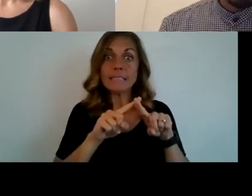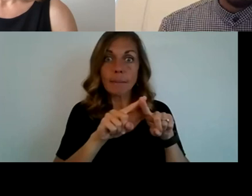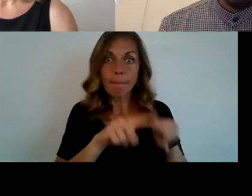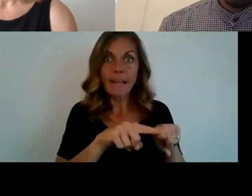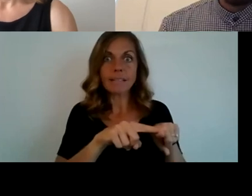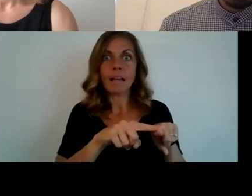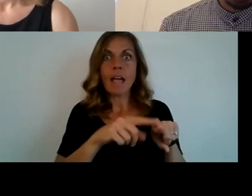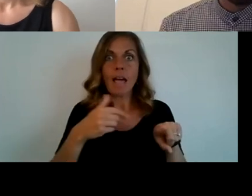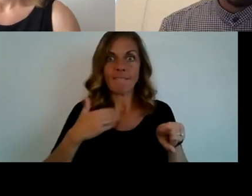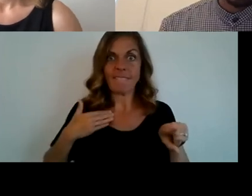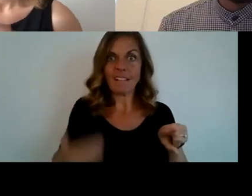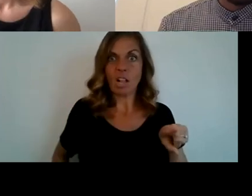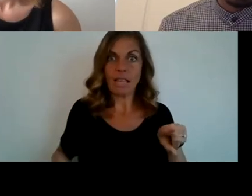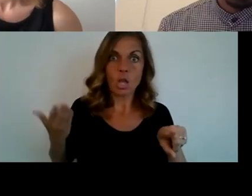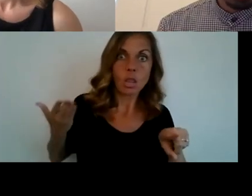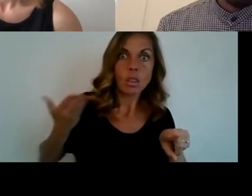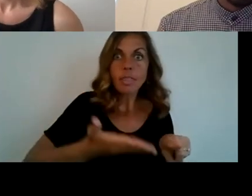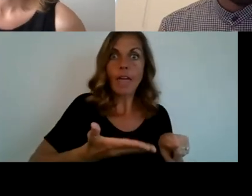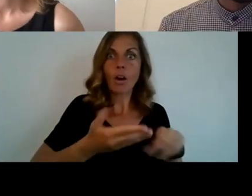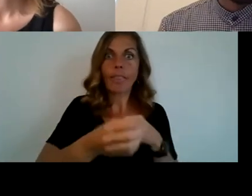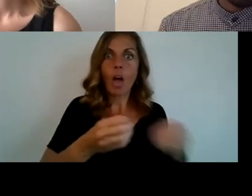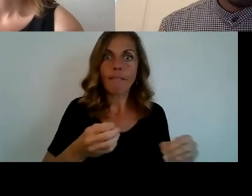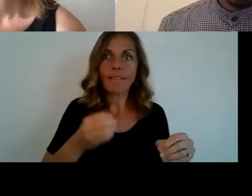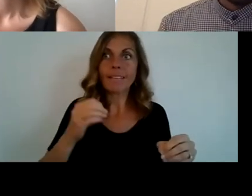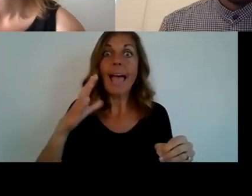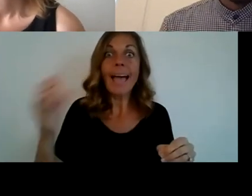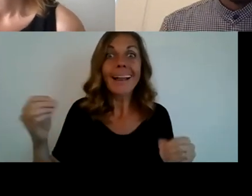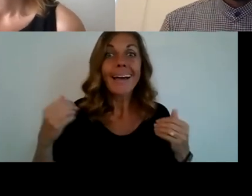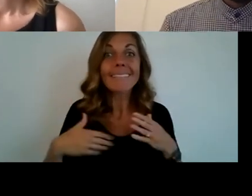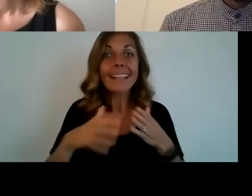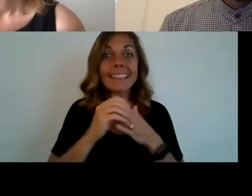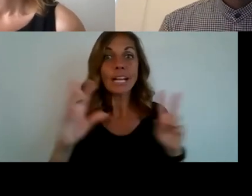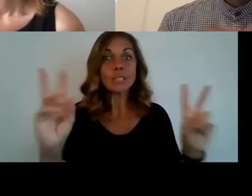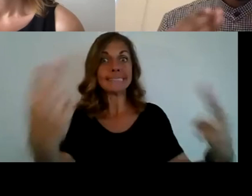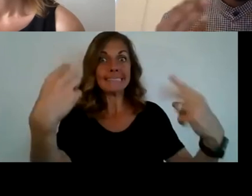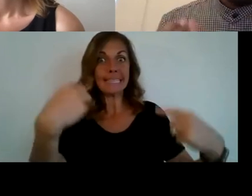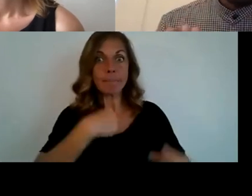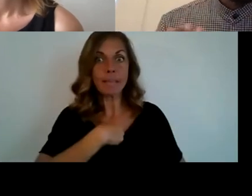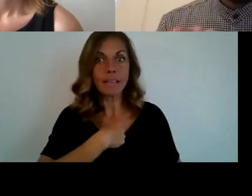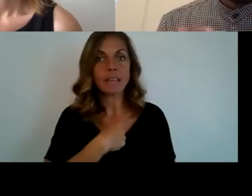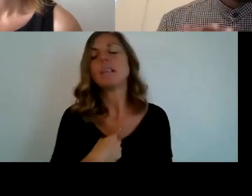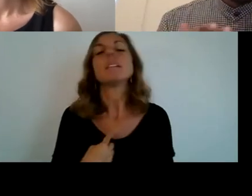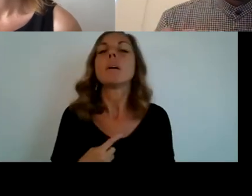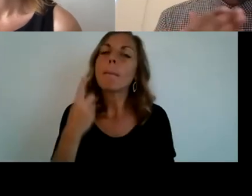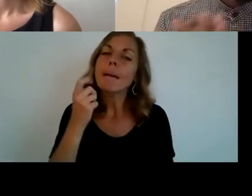in the office and being seen by their leaders. Because so often people are not given those